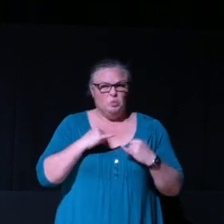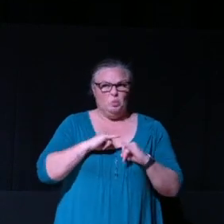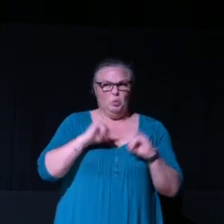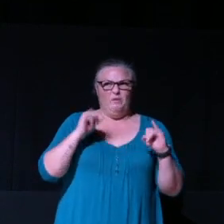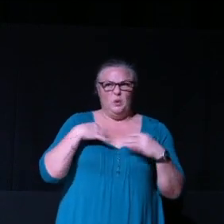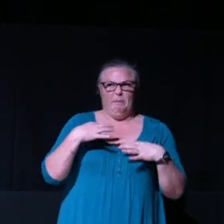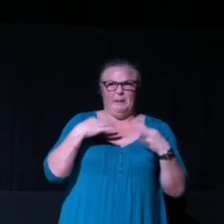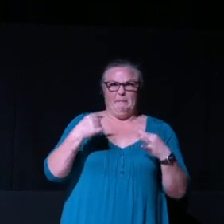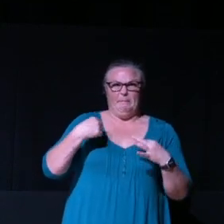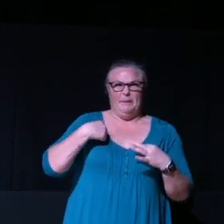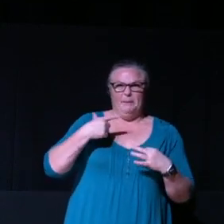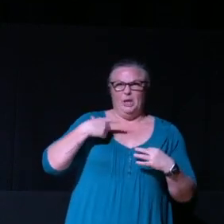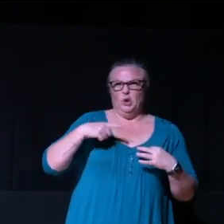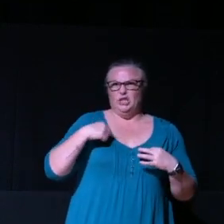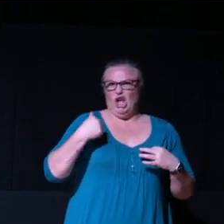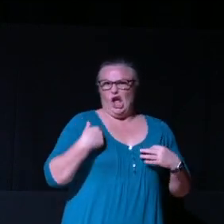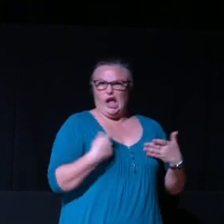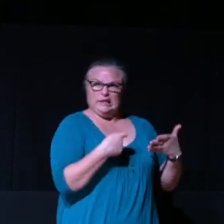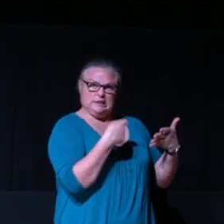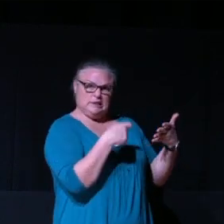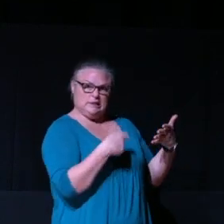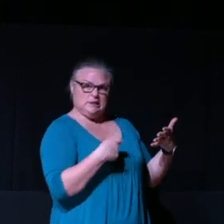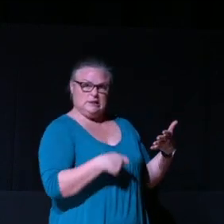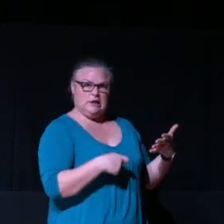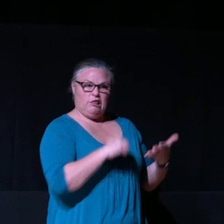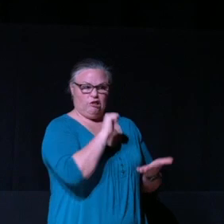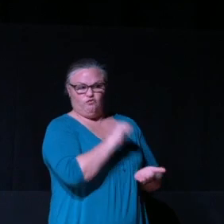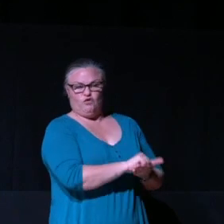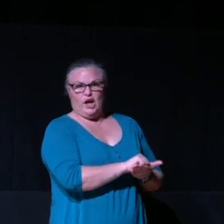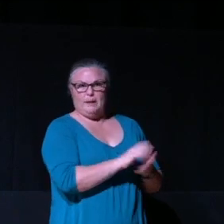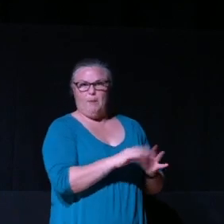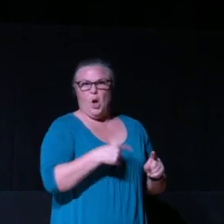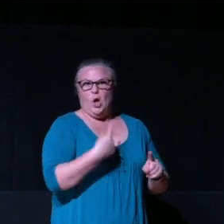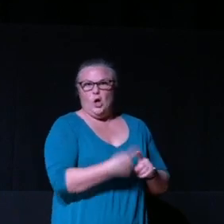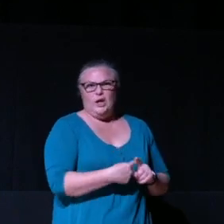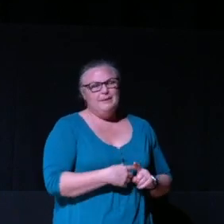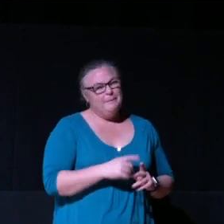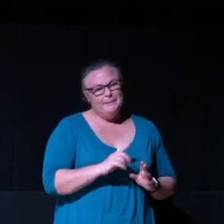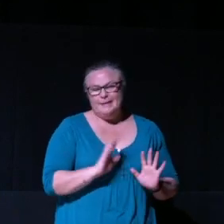It's, yeah, it's interesting though because I think someone mentioned before that it's like the,